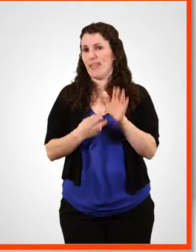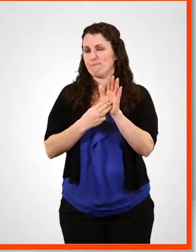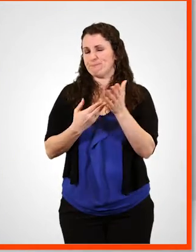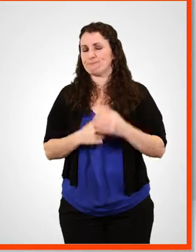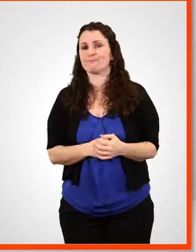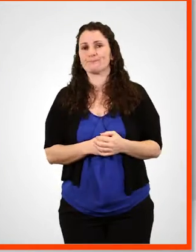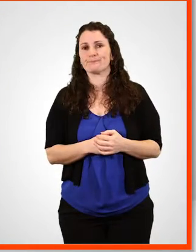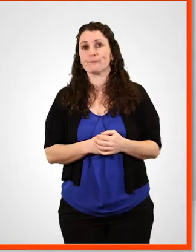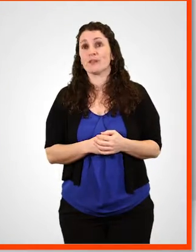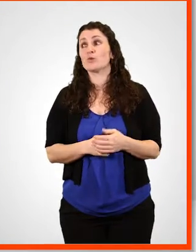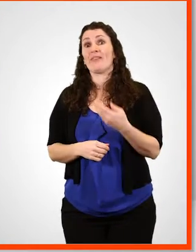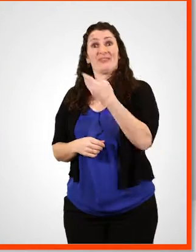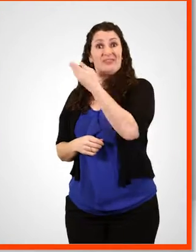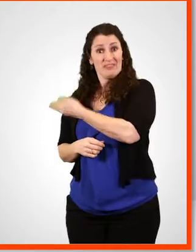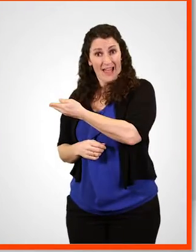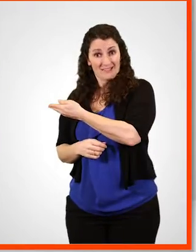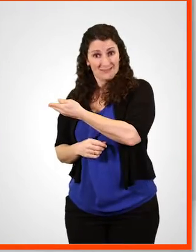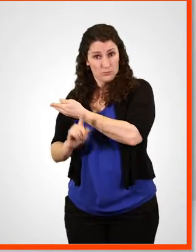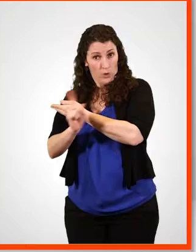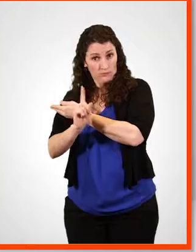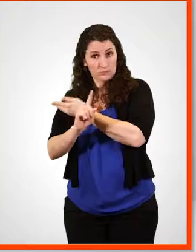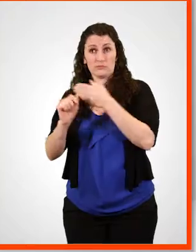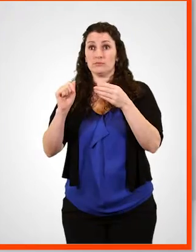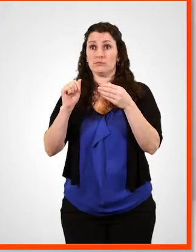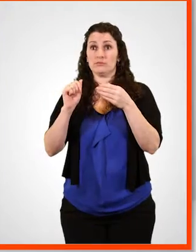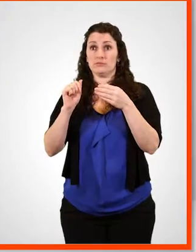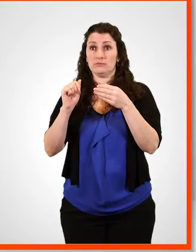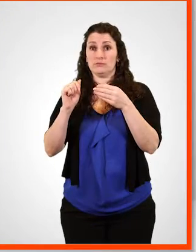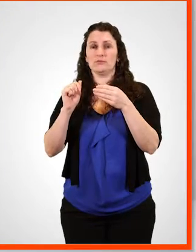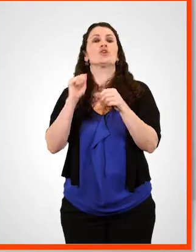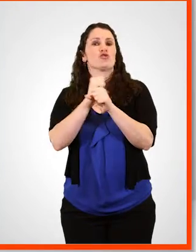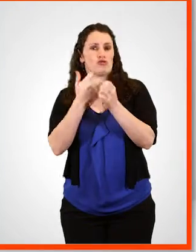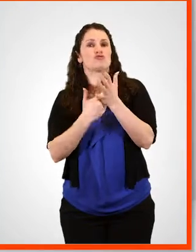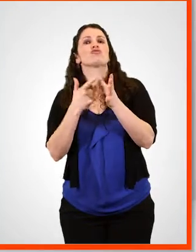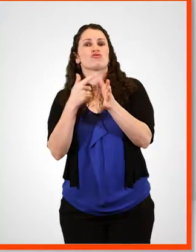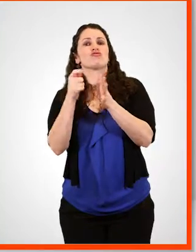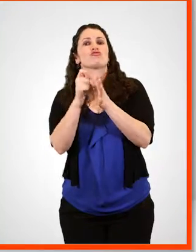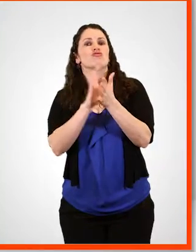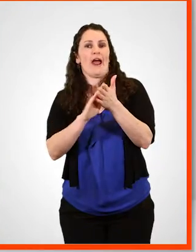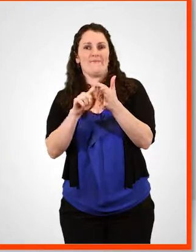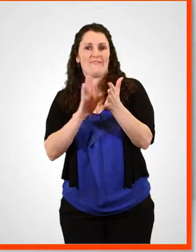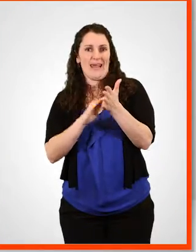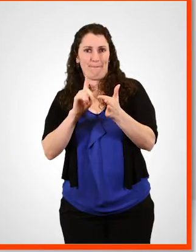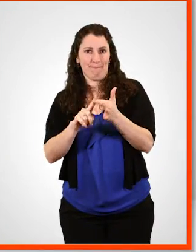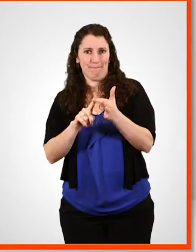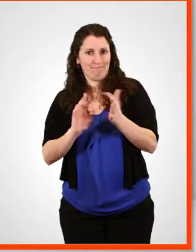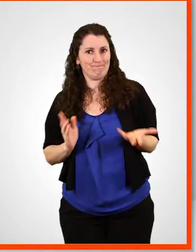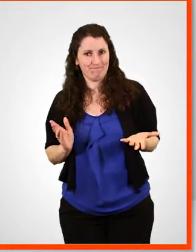So this actually represents the grapheme. So more like this. Yeah. There's nothing within this hand shape